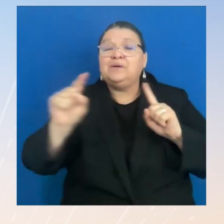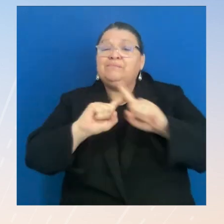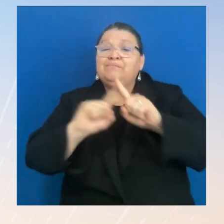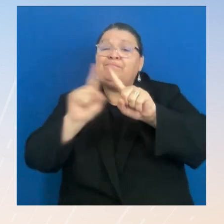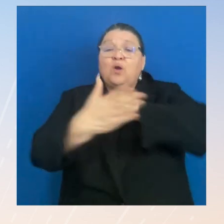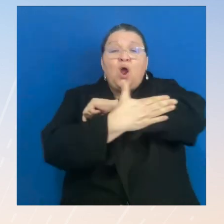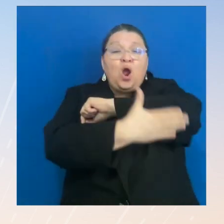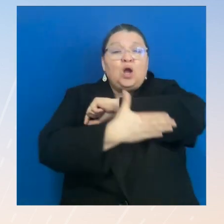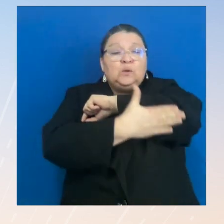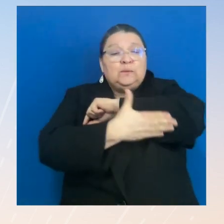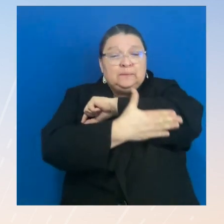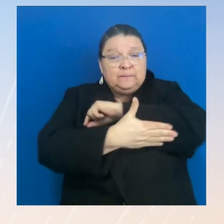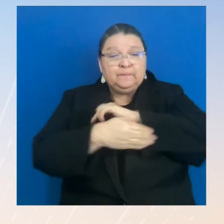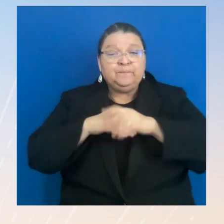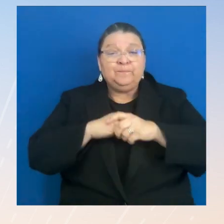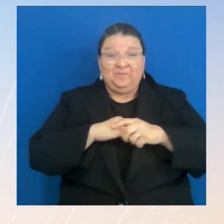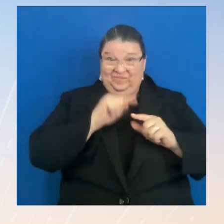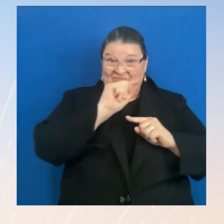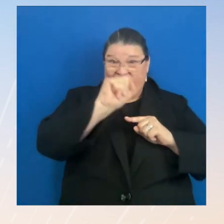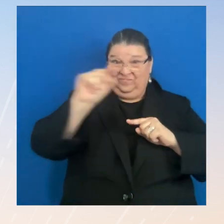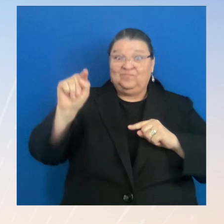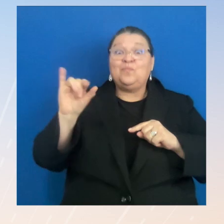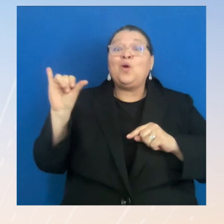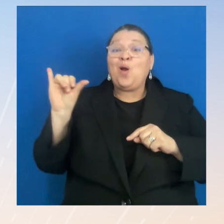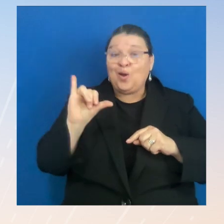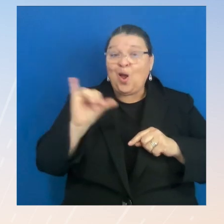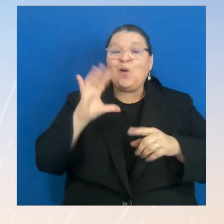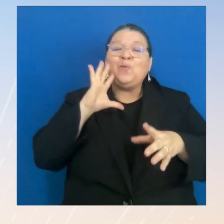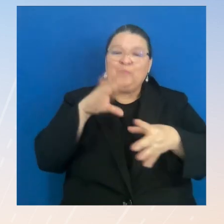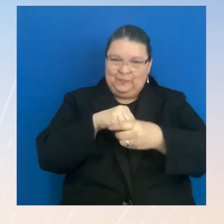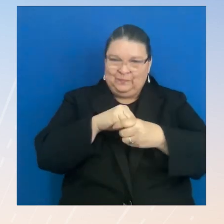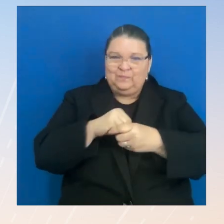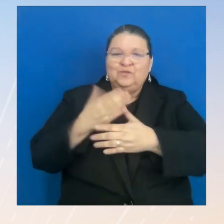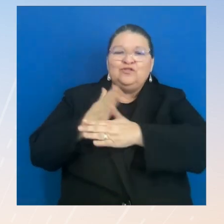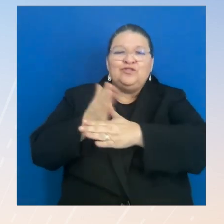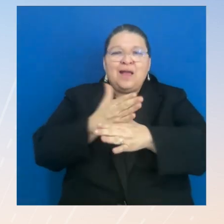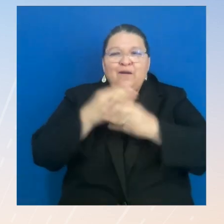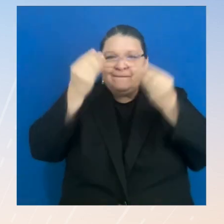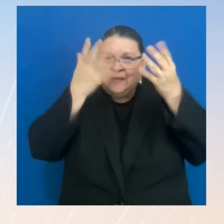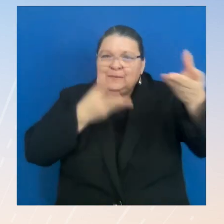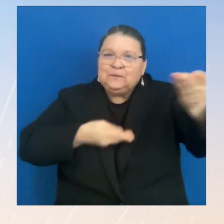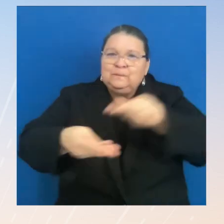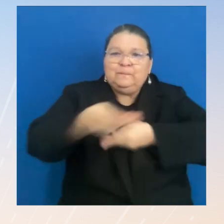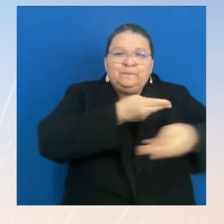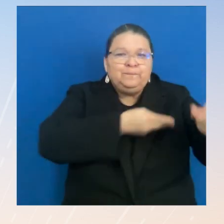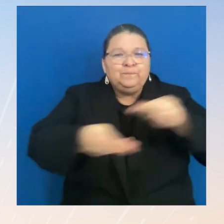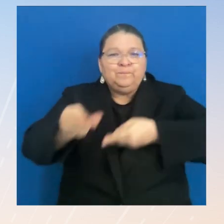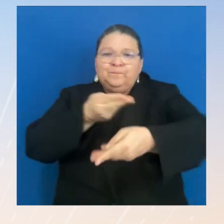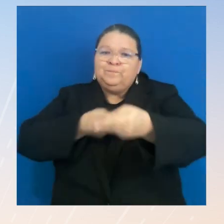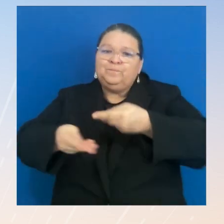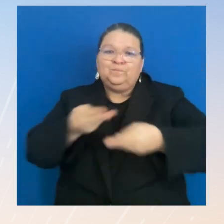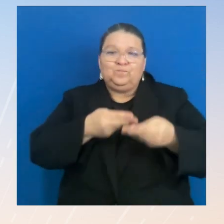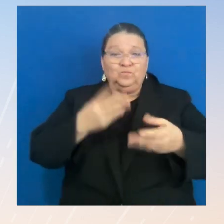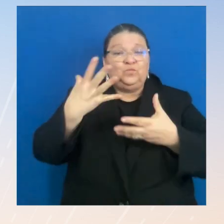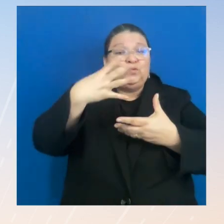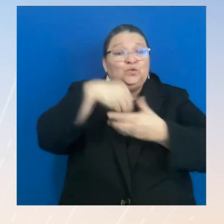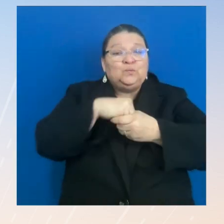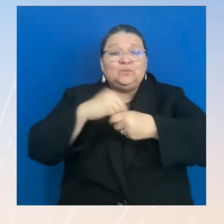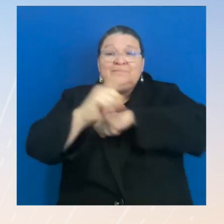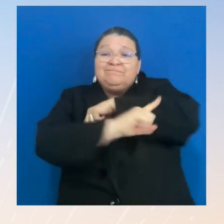to collect and share information against Russian targets, including sanctions, asset freezing, and civil and criminal asset seizure.